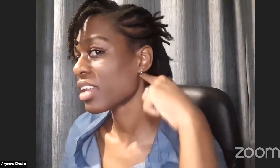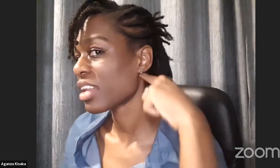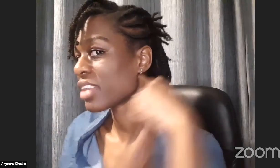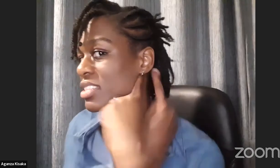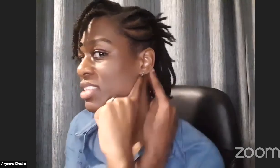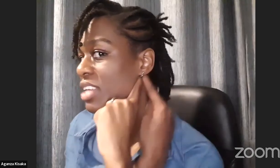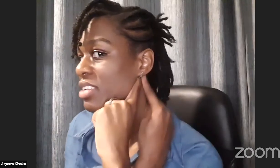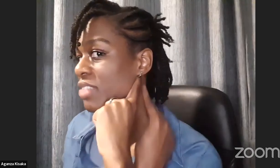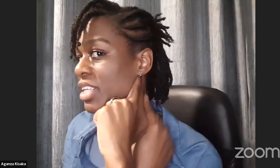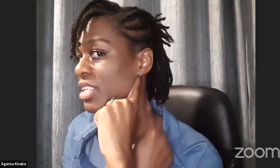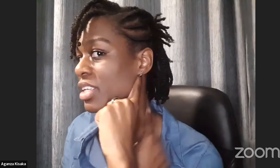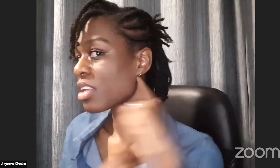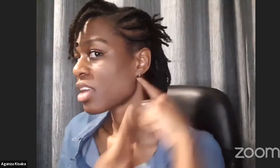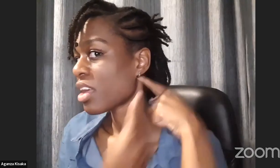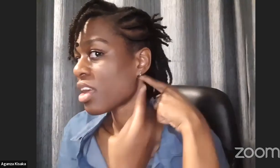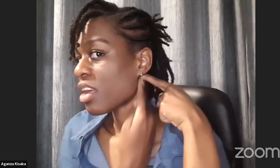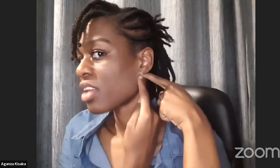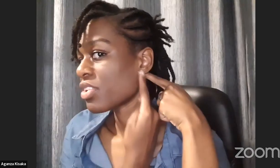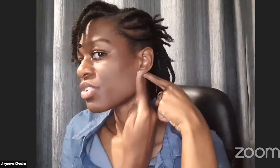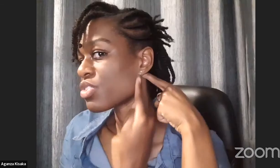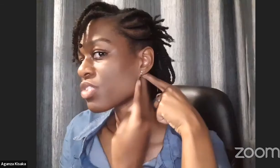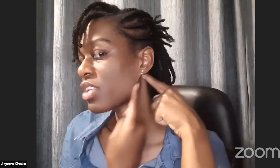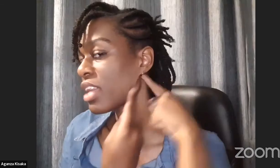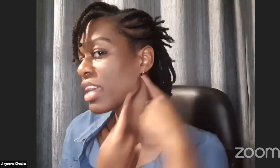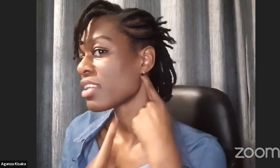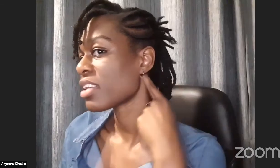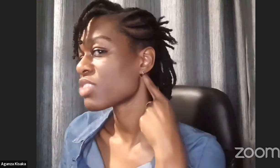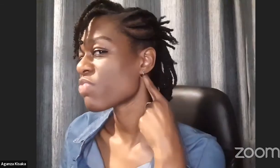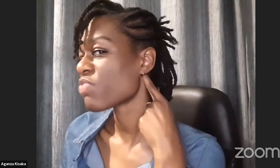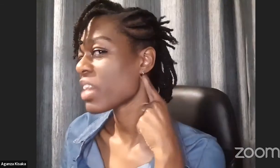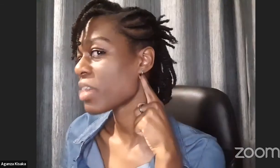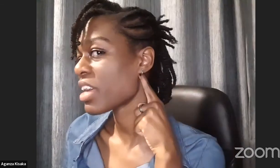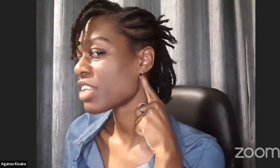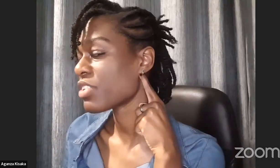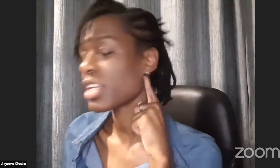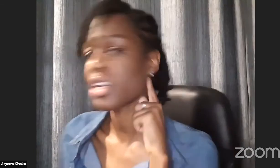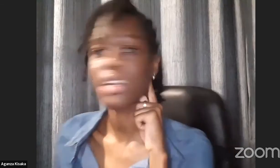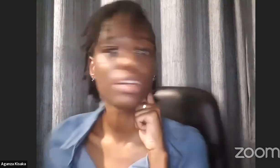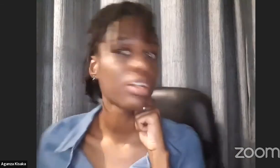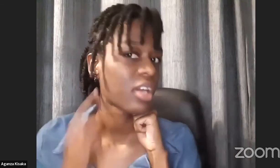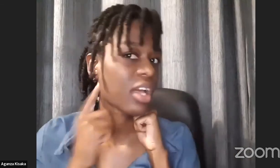like this tendon right here and your jaw line, it's right behind your ear.